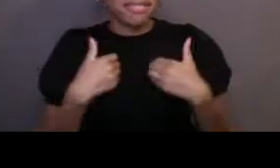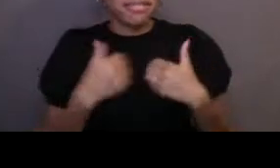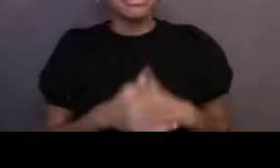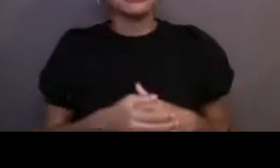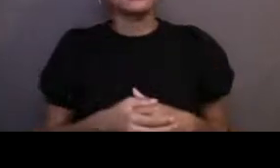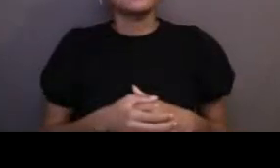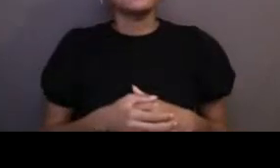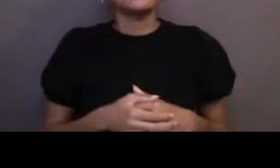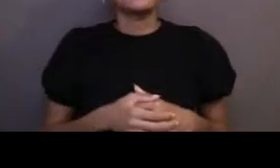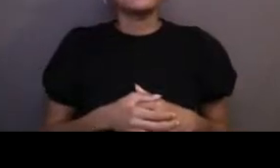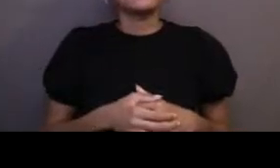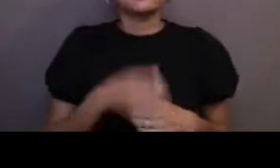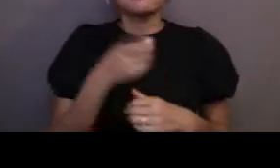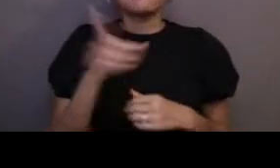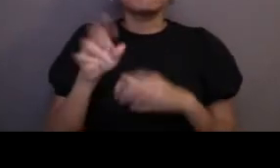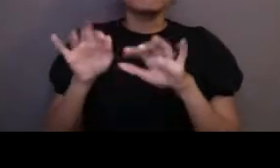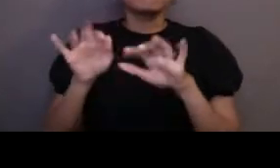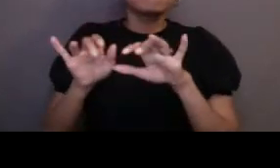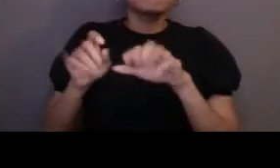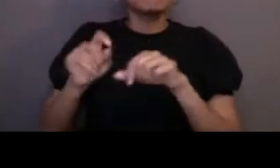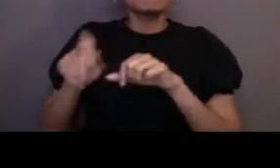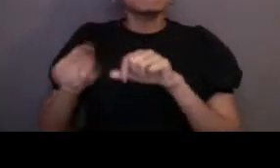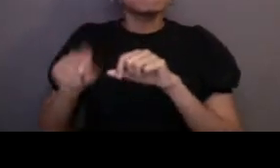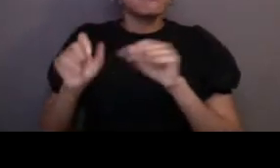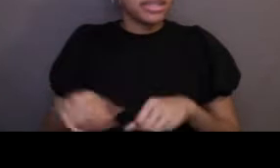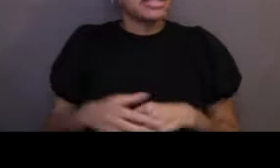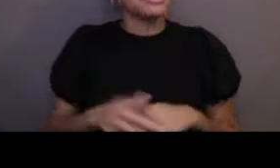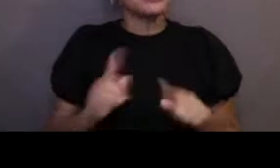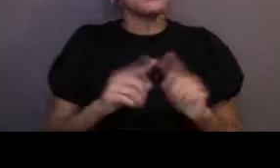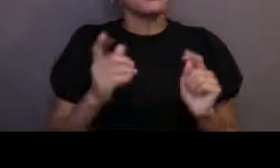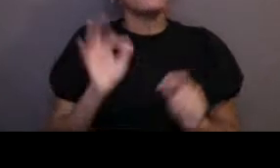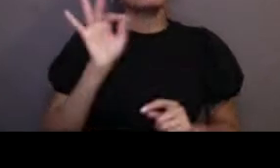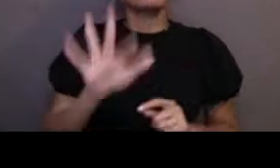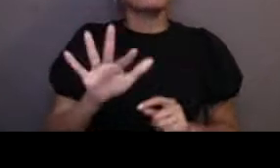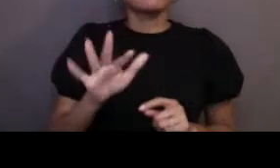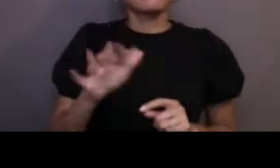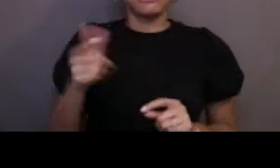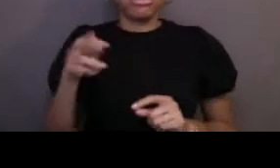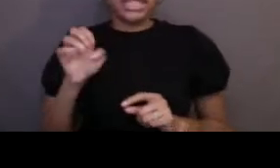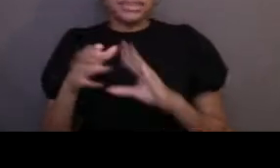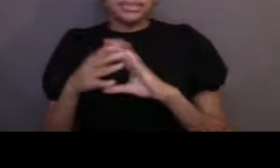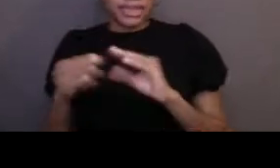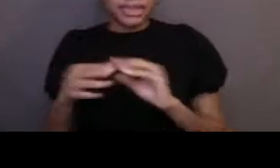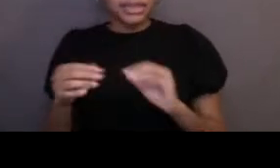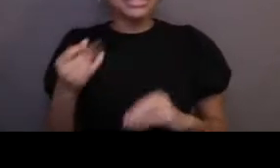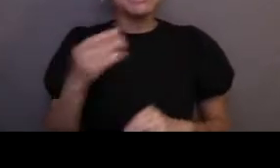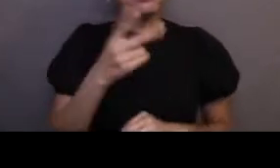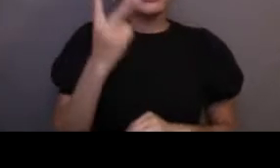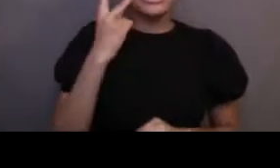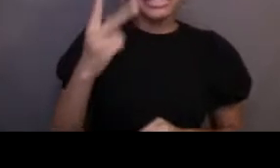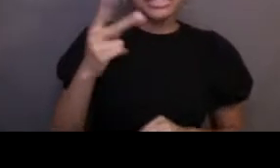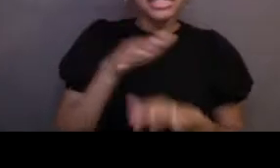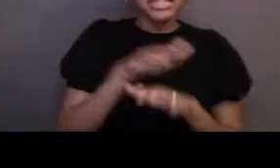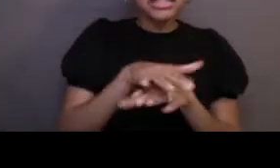So while people take a little time to write their questions down, I just want to mention that, like Samir said, if you see a sea turtle that's stranded, there are numbers to call.